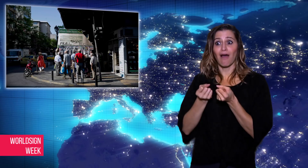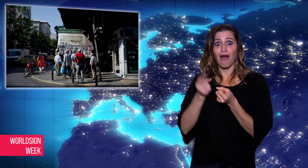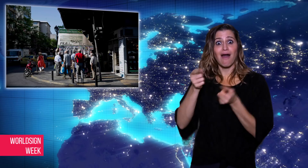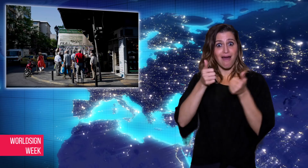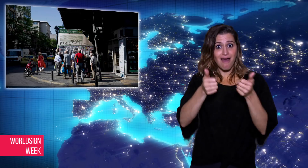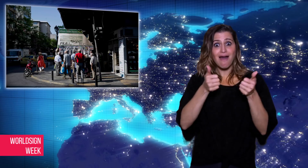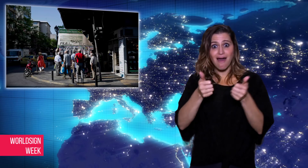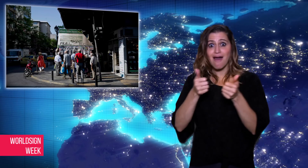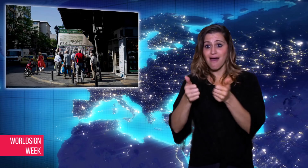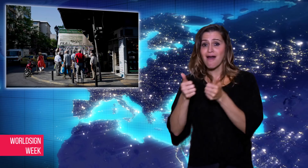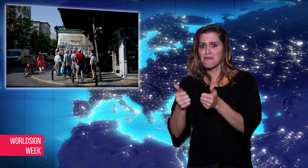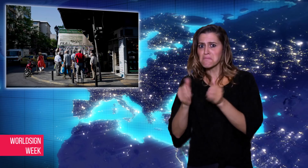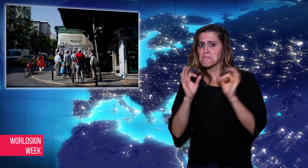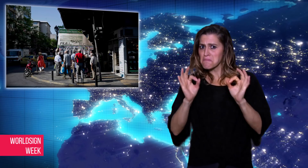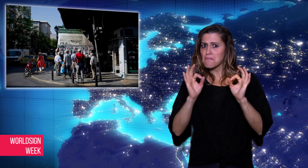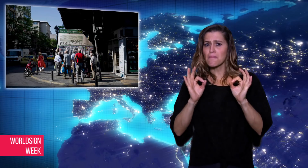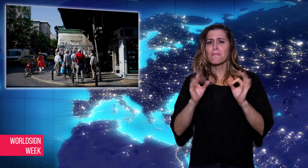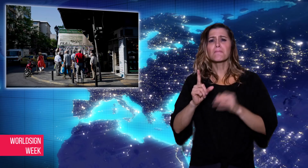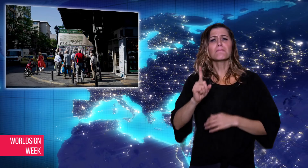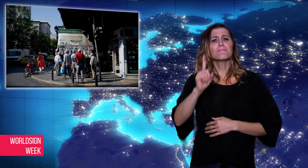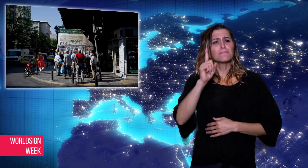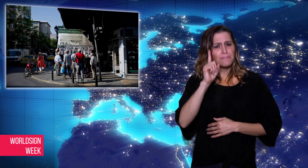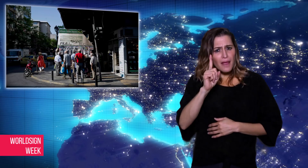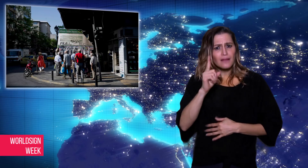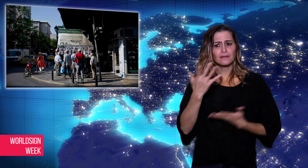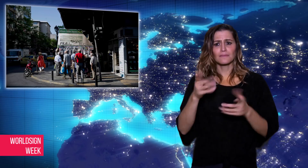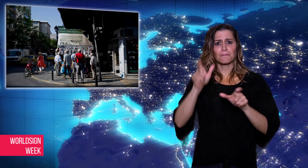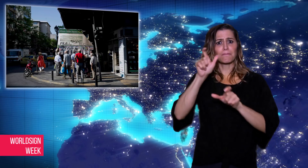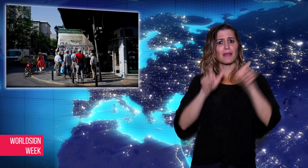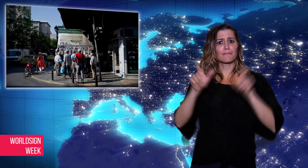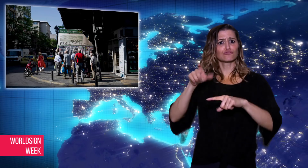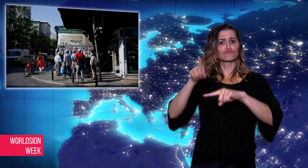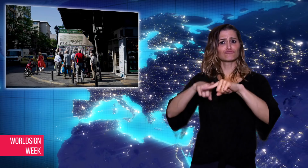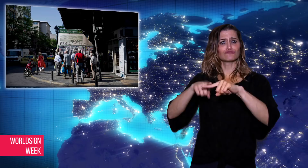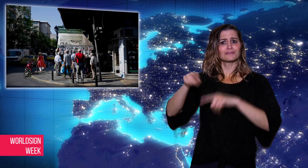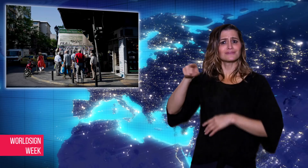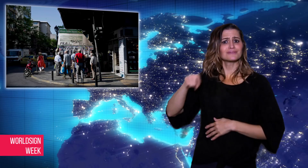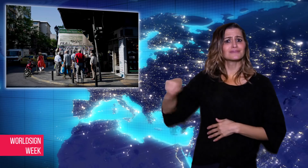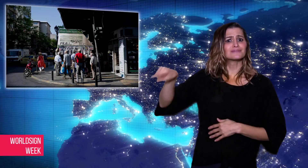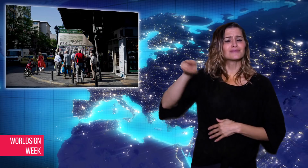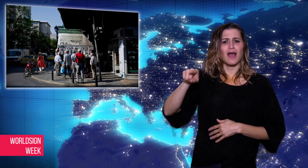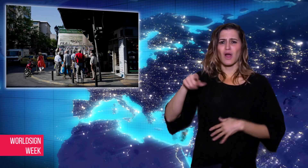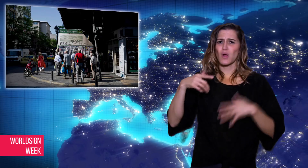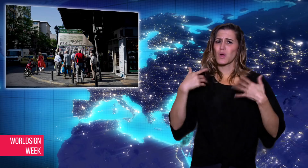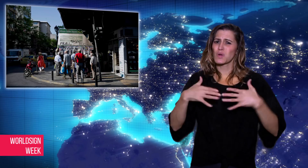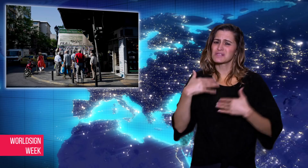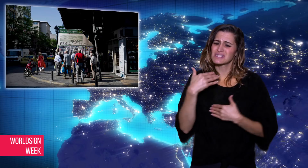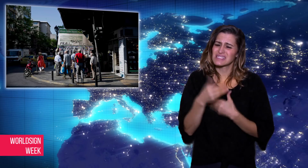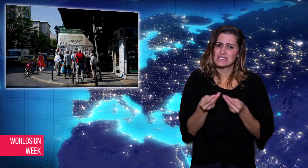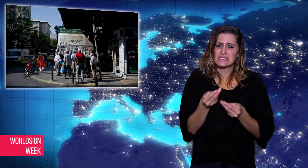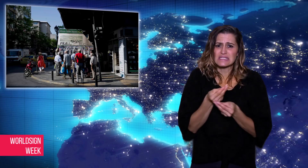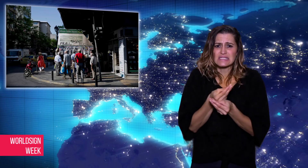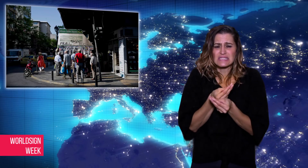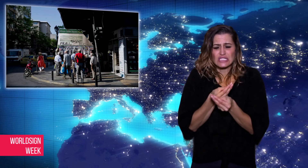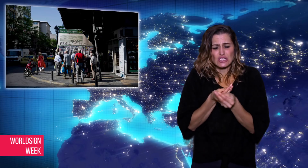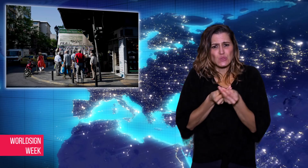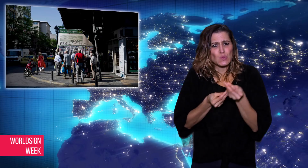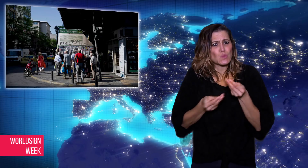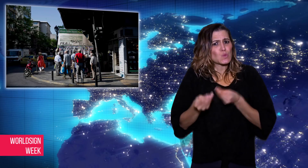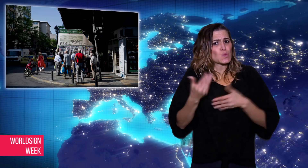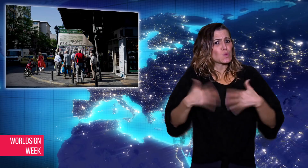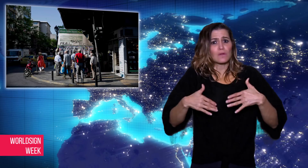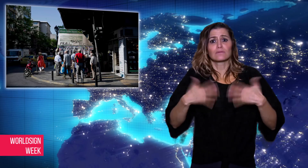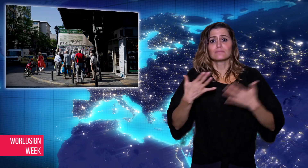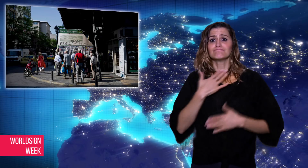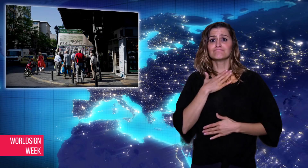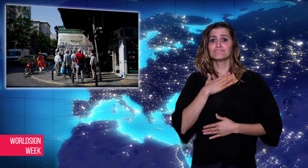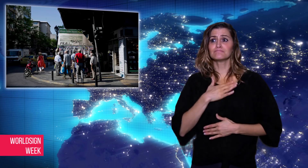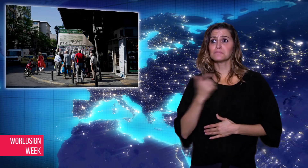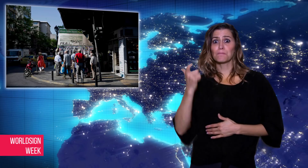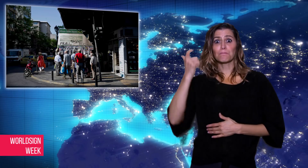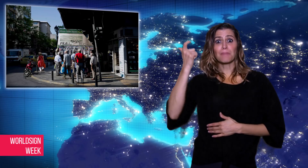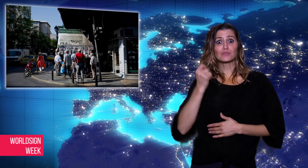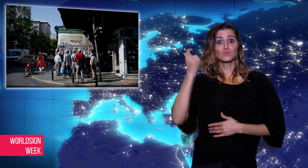pensions and lower wages, and pay